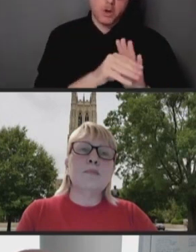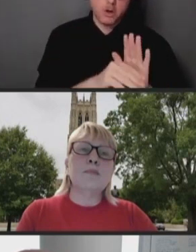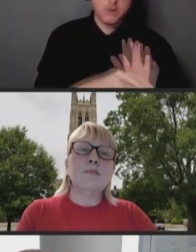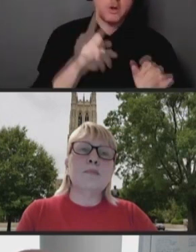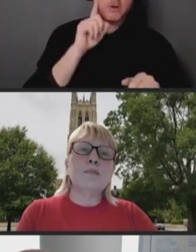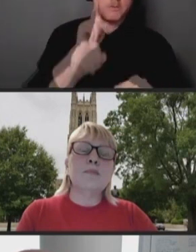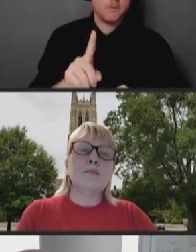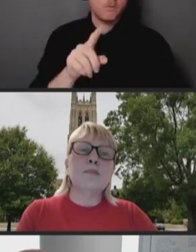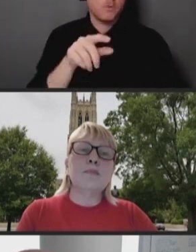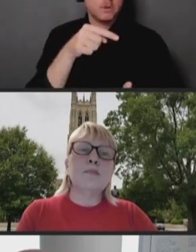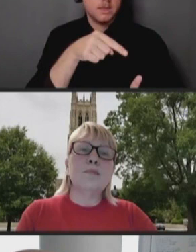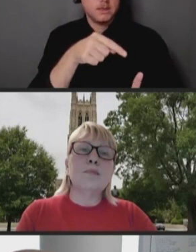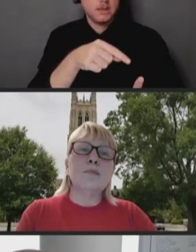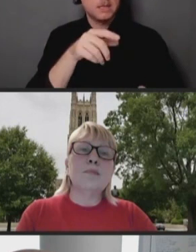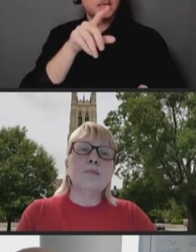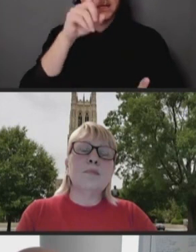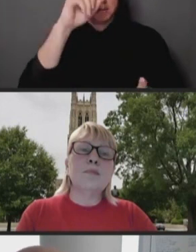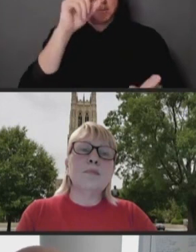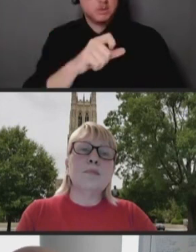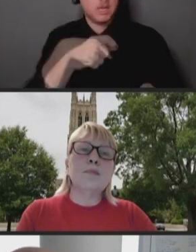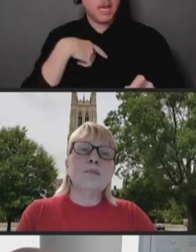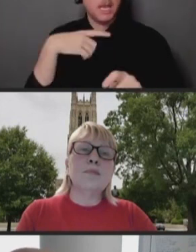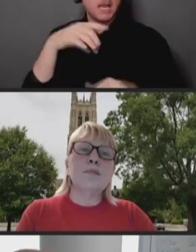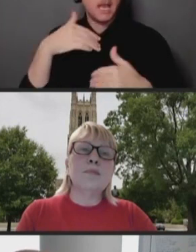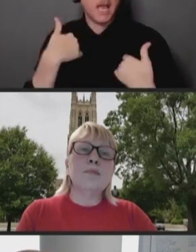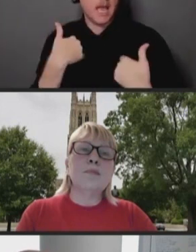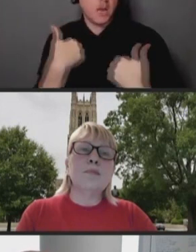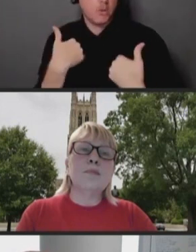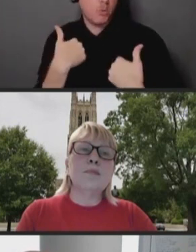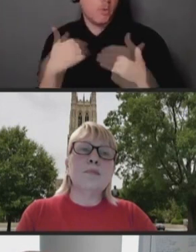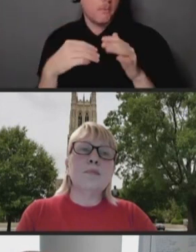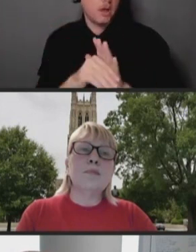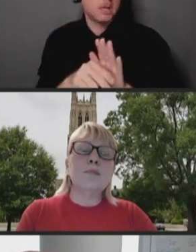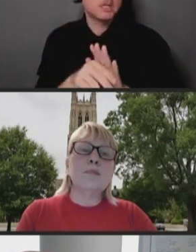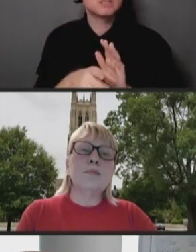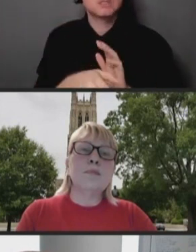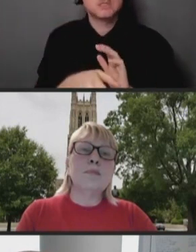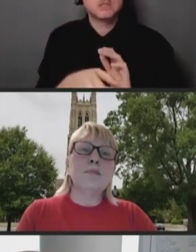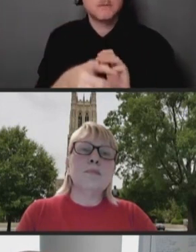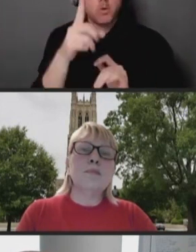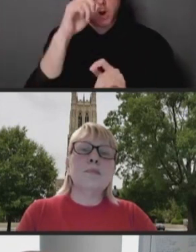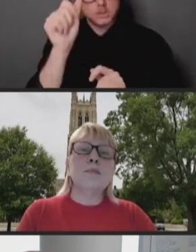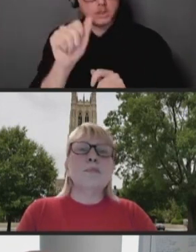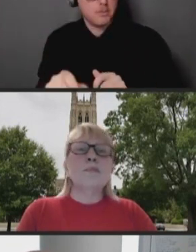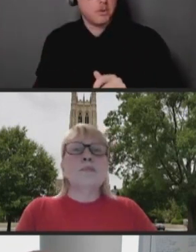And because the animals are raised together, we can rule out whether they're getting the infection or not as an issue.